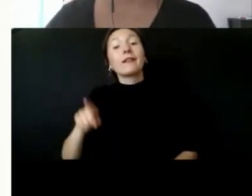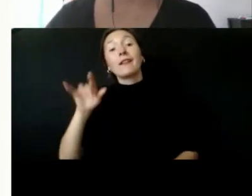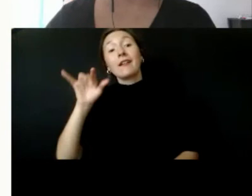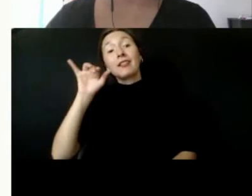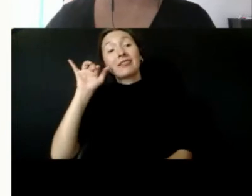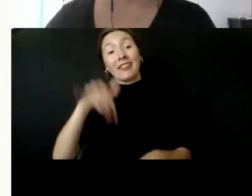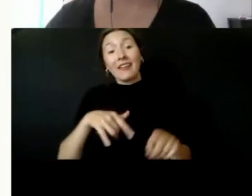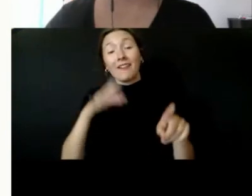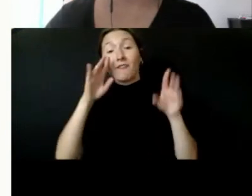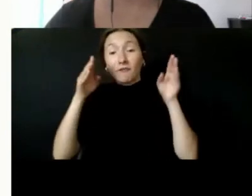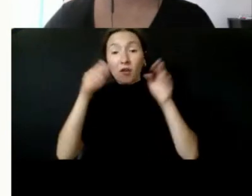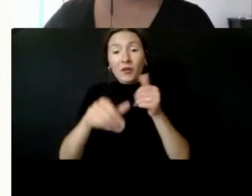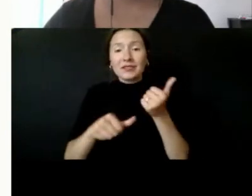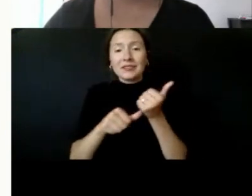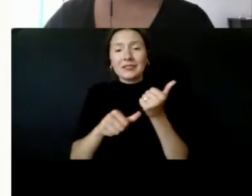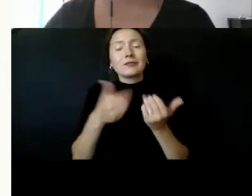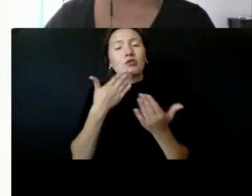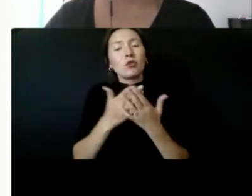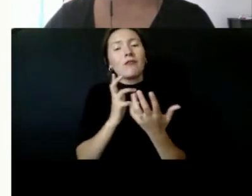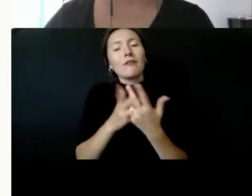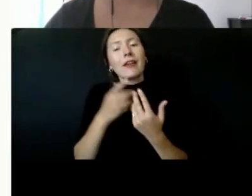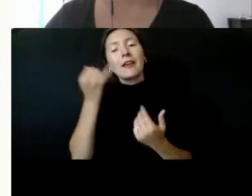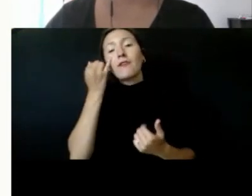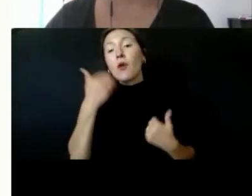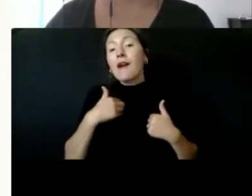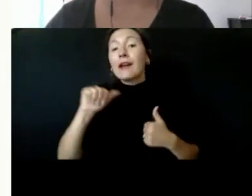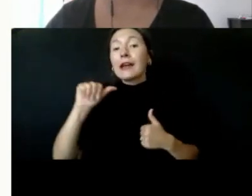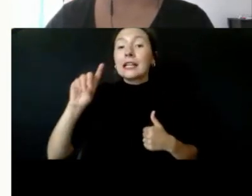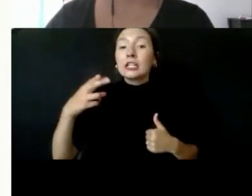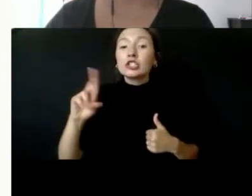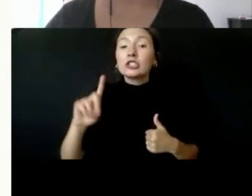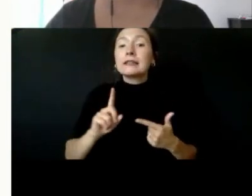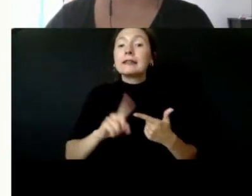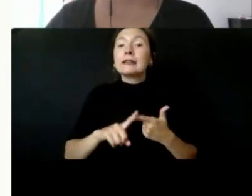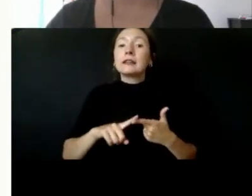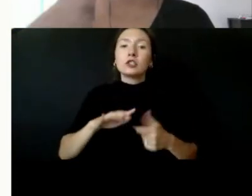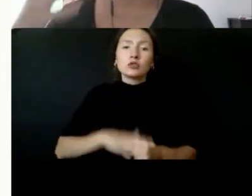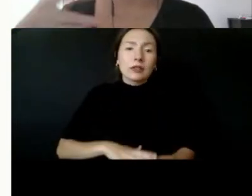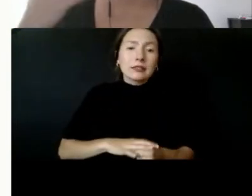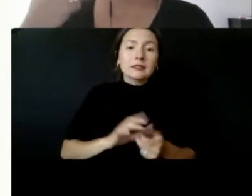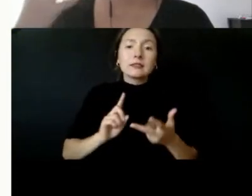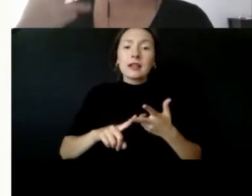you know get a little nervous when they see a lot of notifications popping up but that's actually